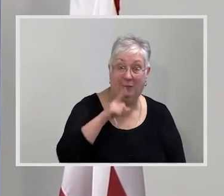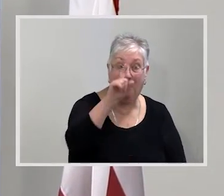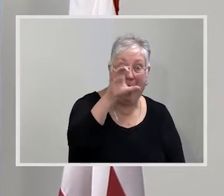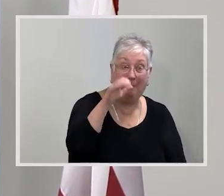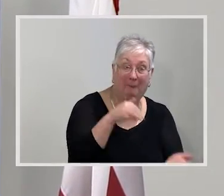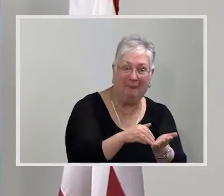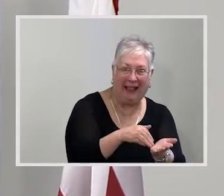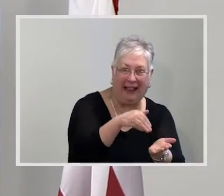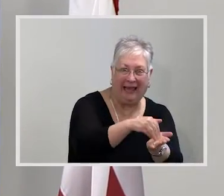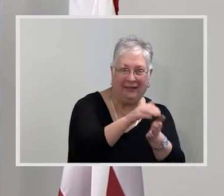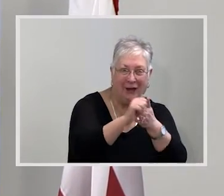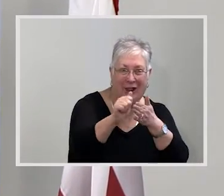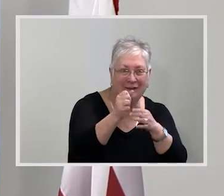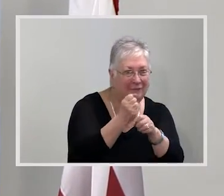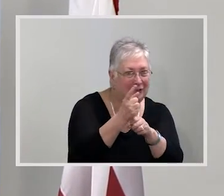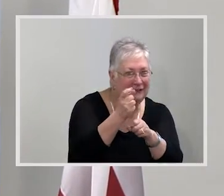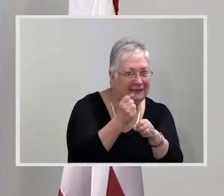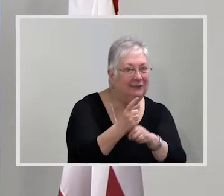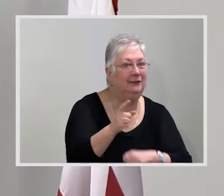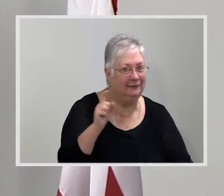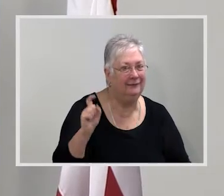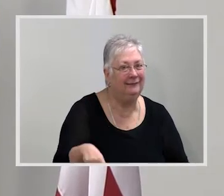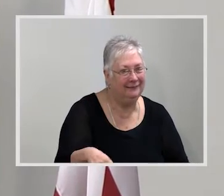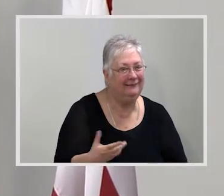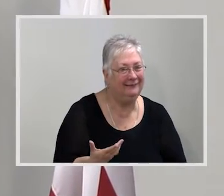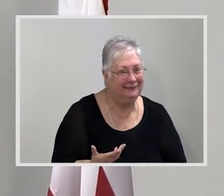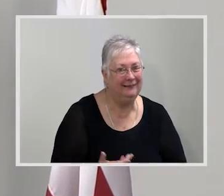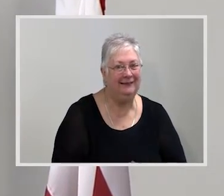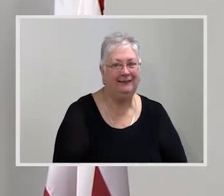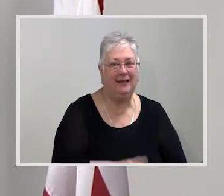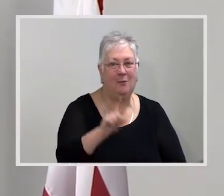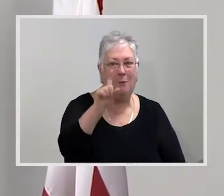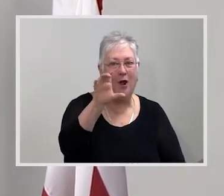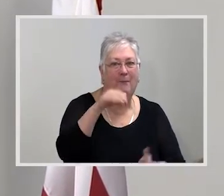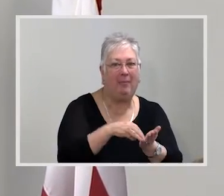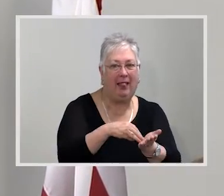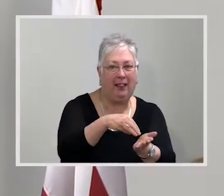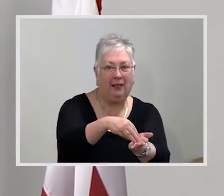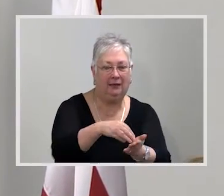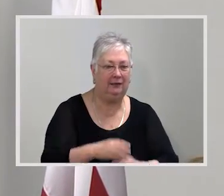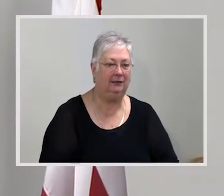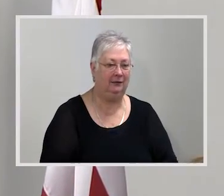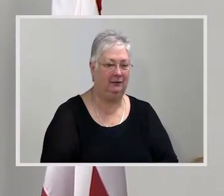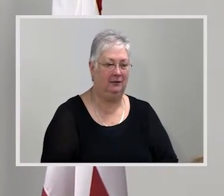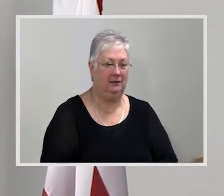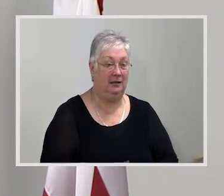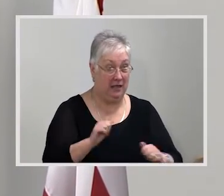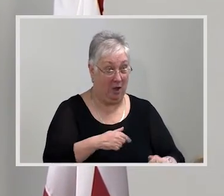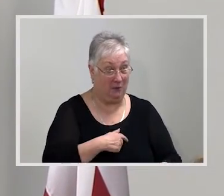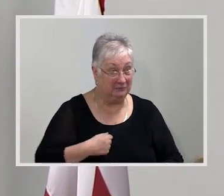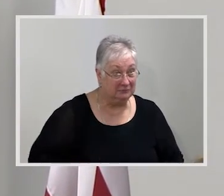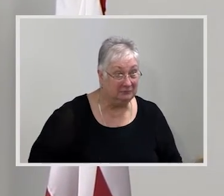NOW, THERE WAS A QUESTION WHEN WE STARTED IF WE'D BE ABLE TO SPEND THAT $100 MILLION. AND WE'RE SPENDING IT!